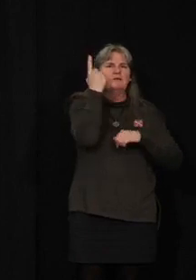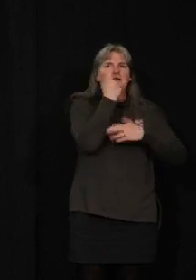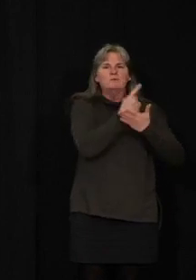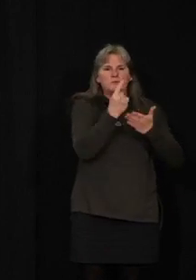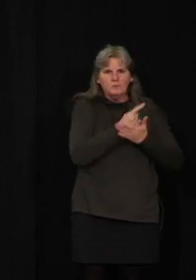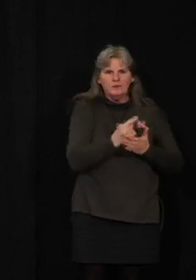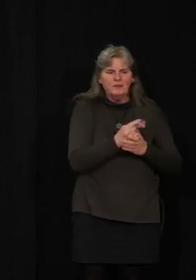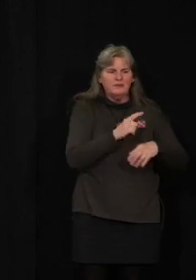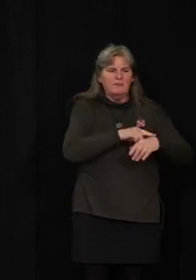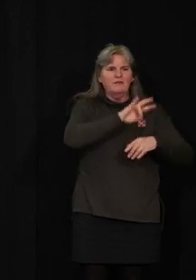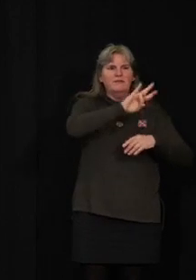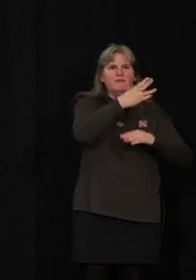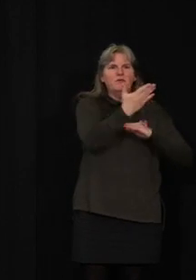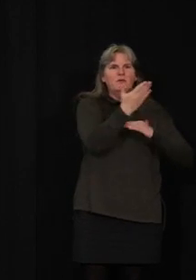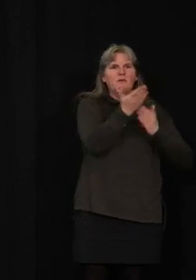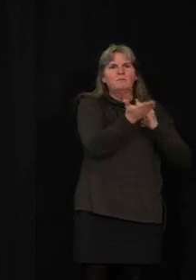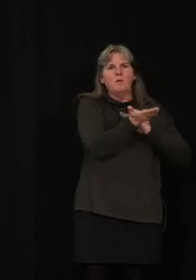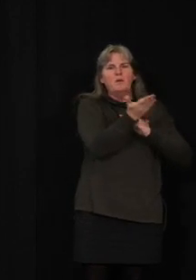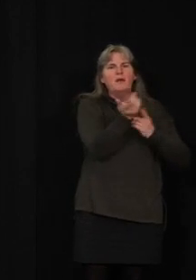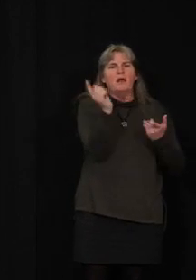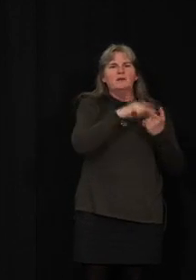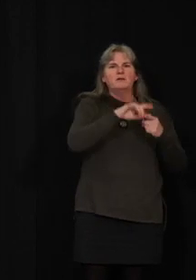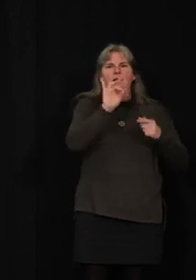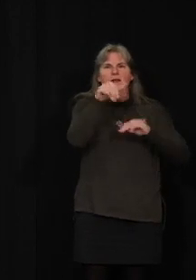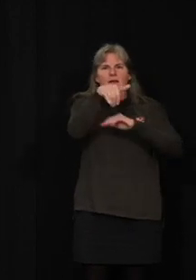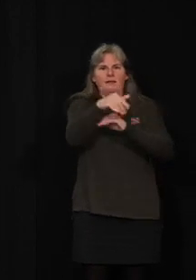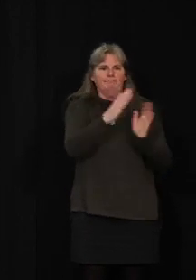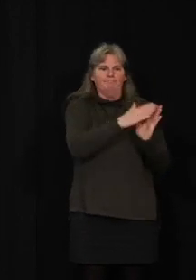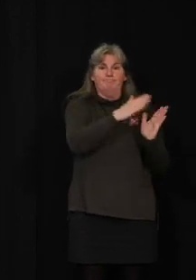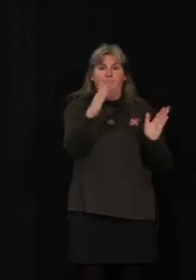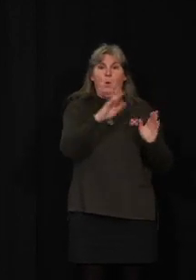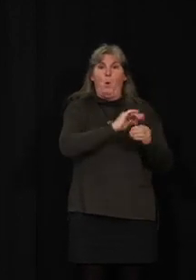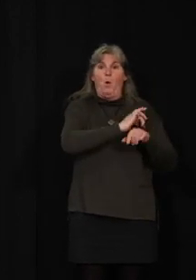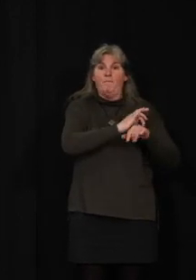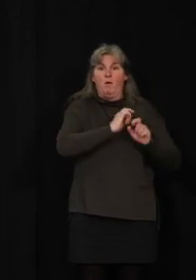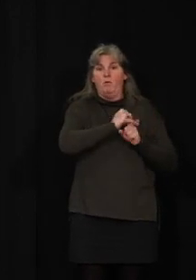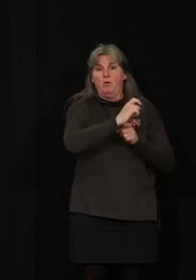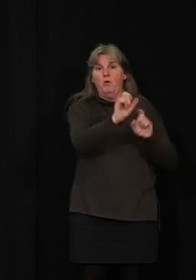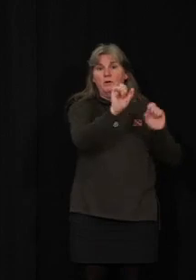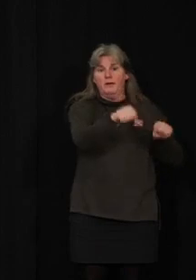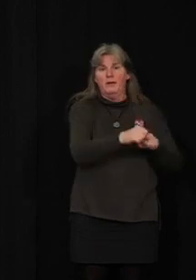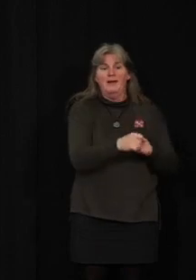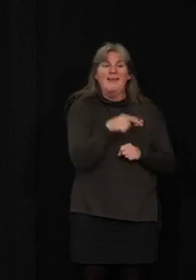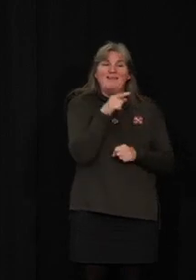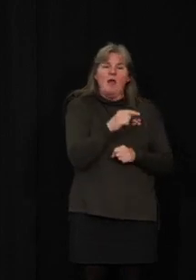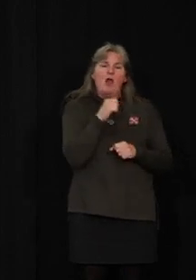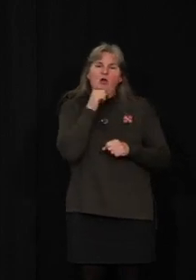at night. The phone line is for nonmedical information.